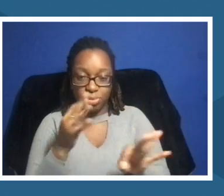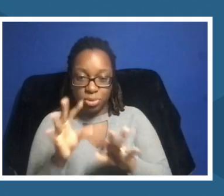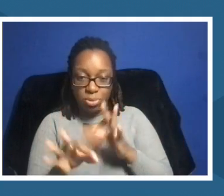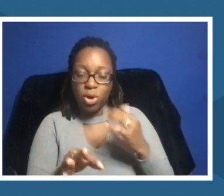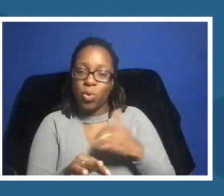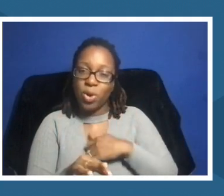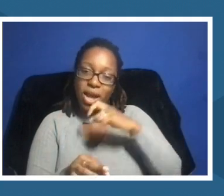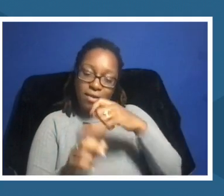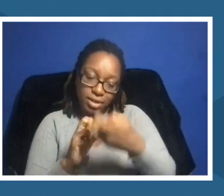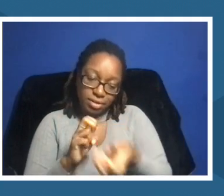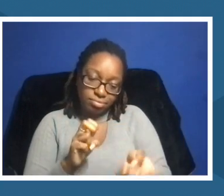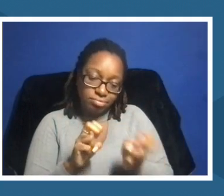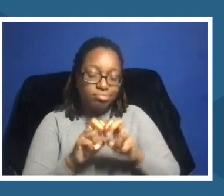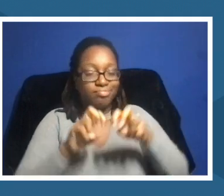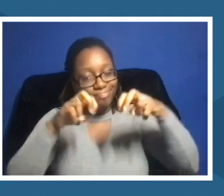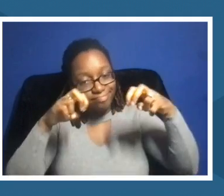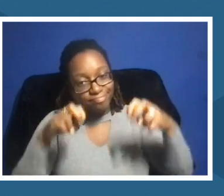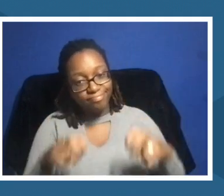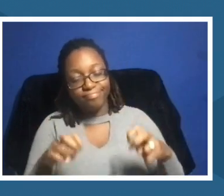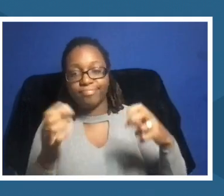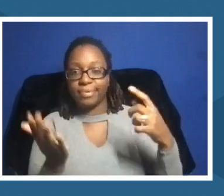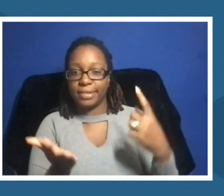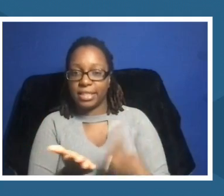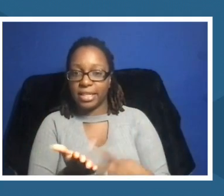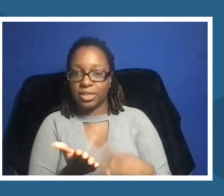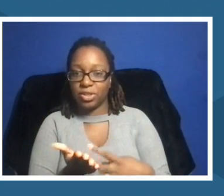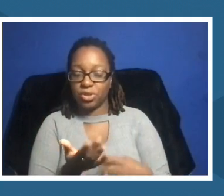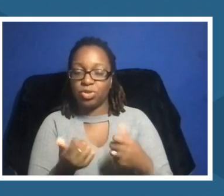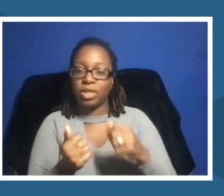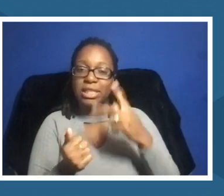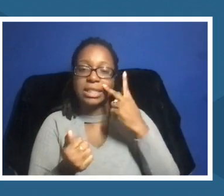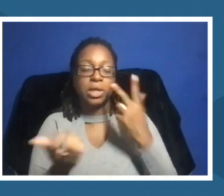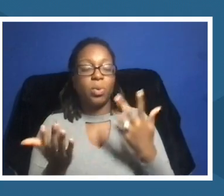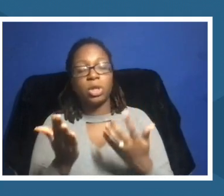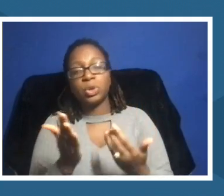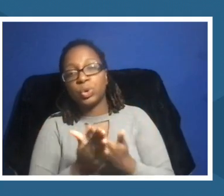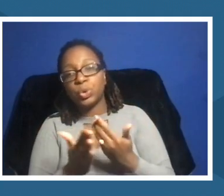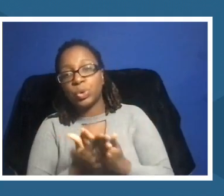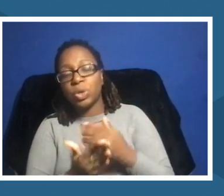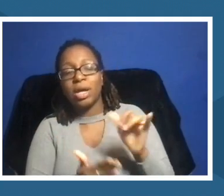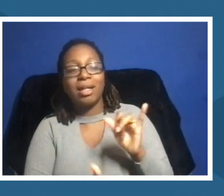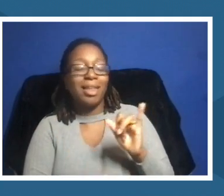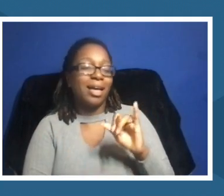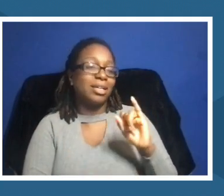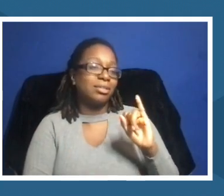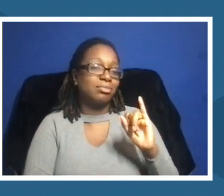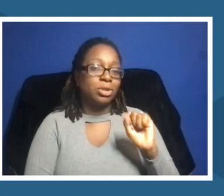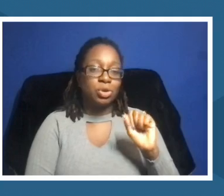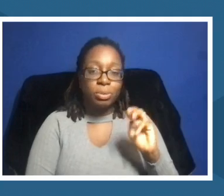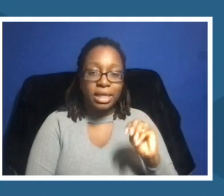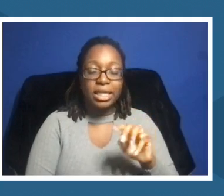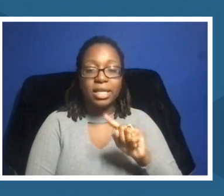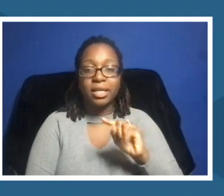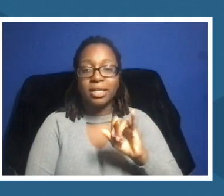different nuances hopefully with things like social media and tick tock like younger generations do have an